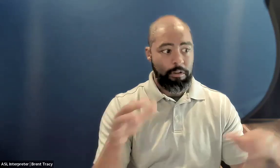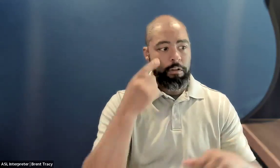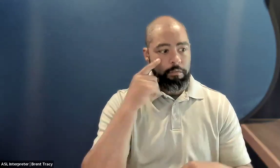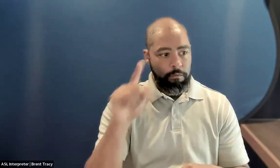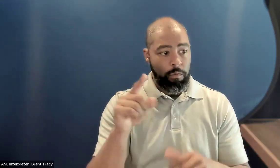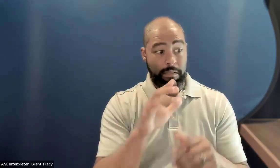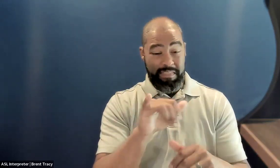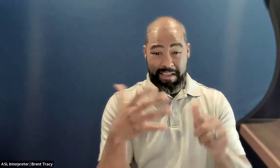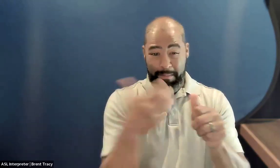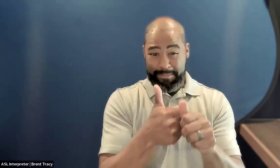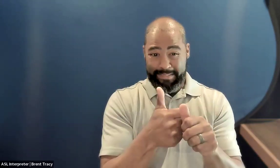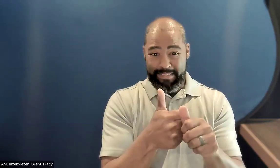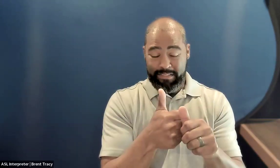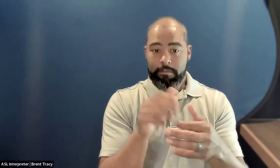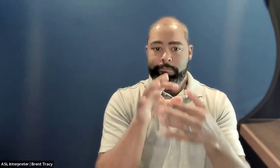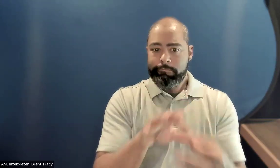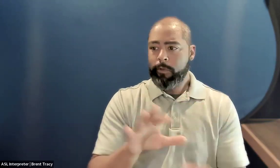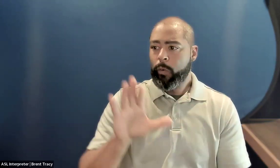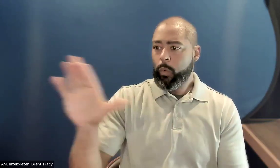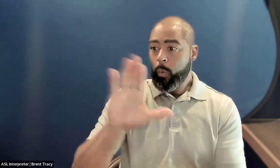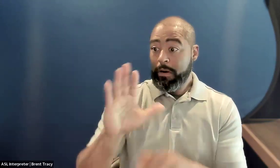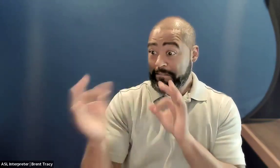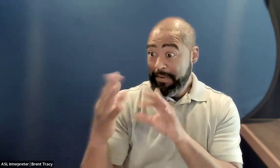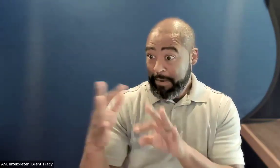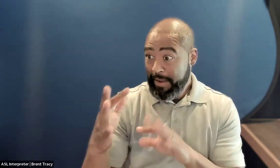Next slide and then ways to keep informed.